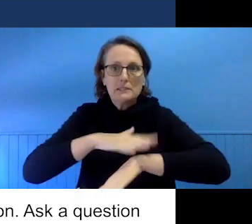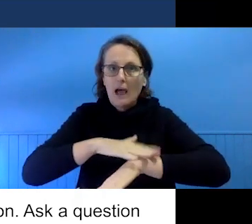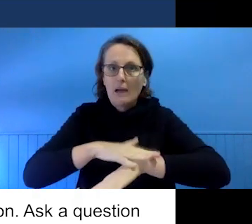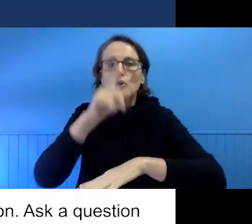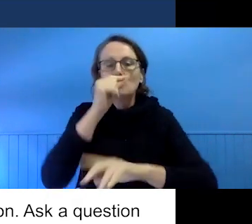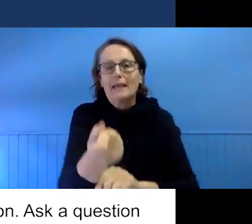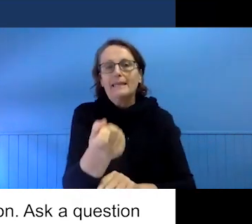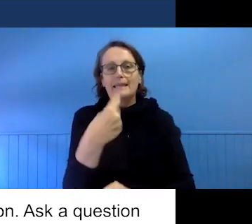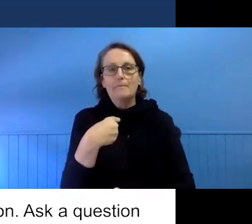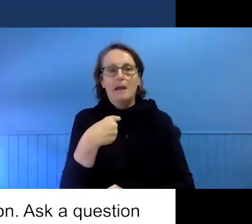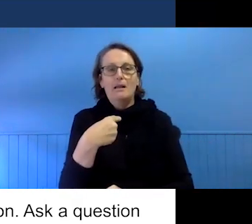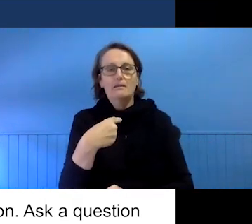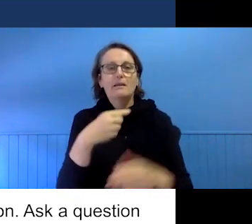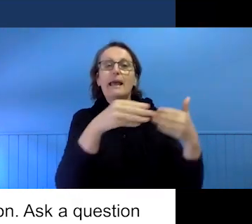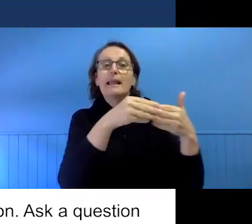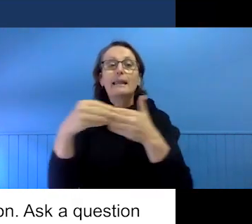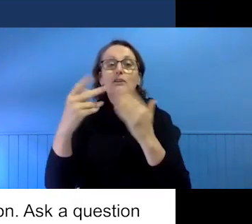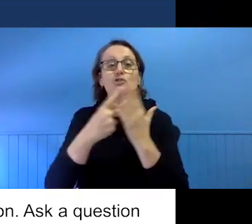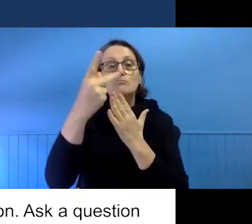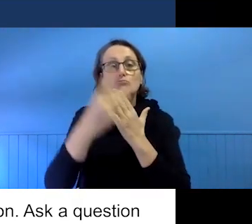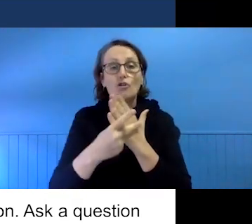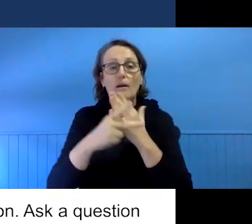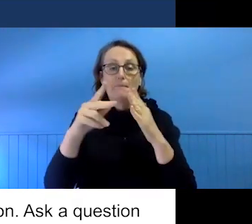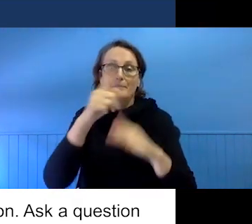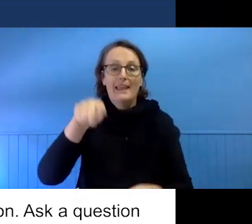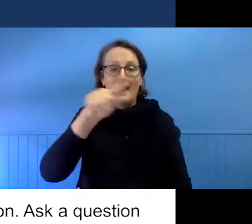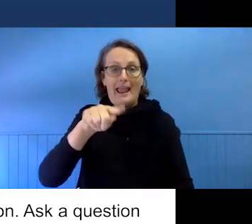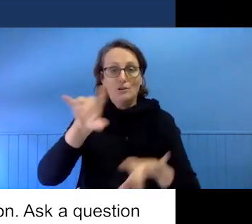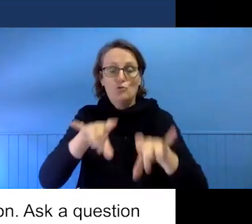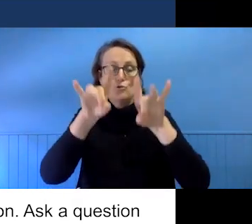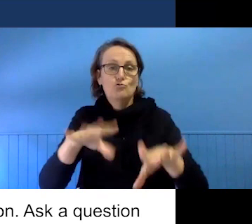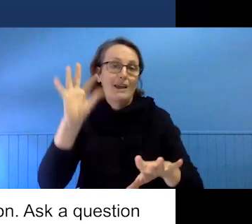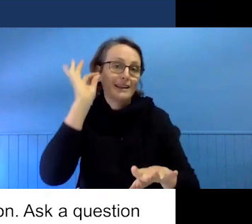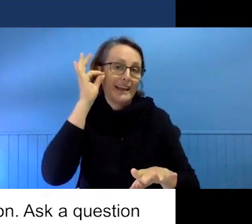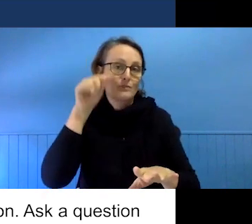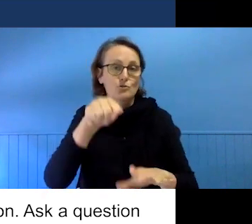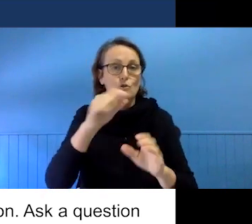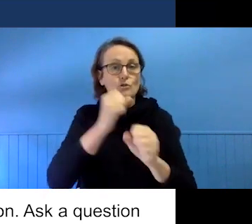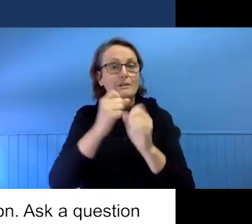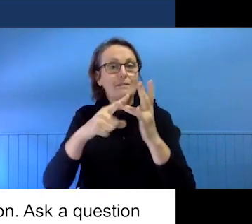email us at leadershipprogram@Australia council.gov.au.